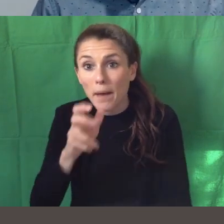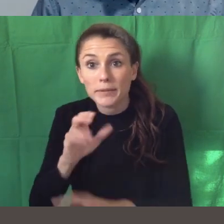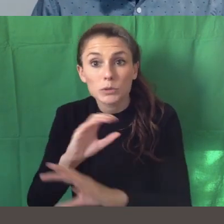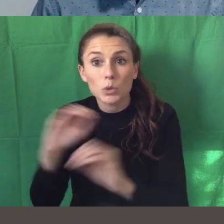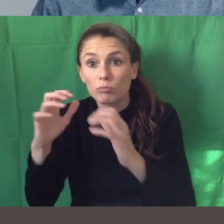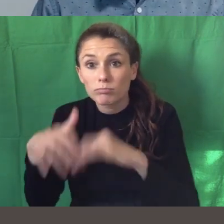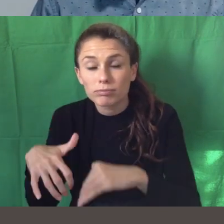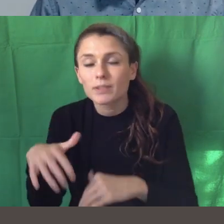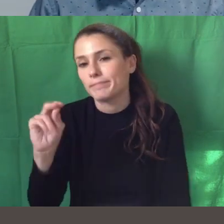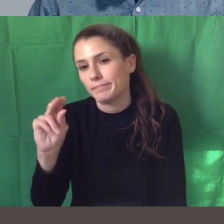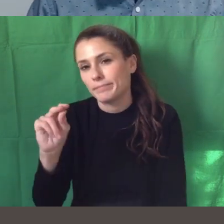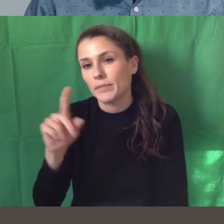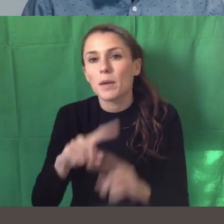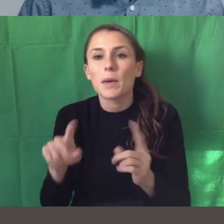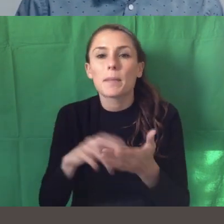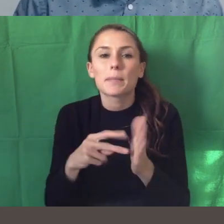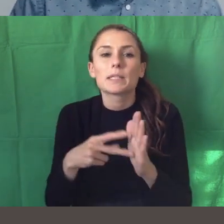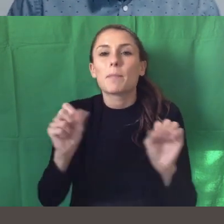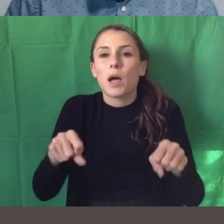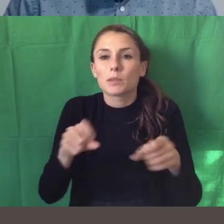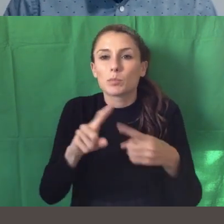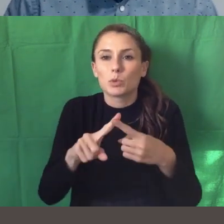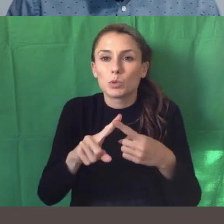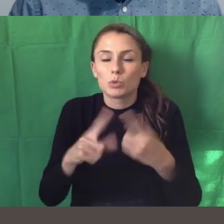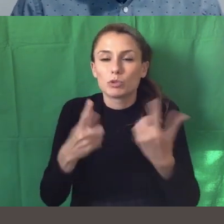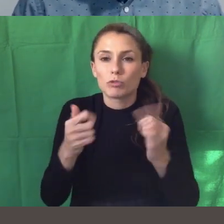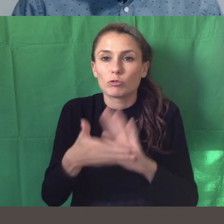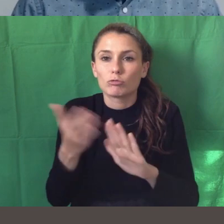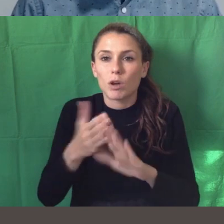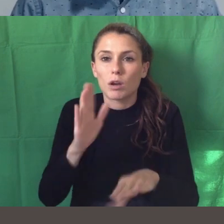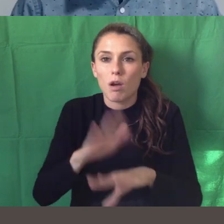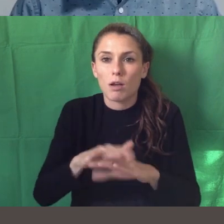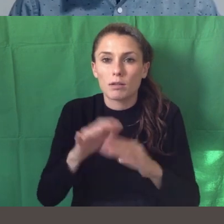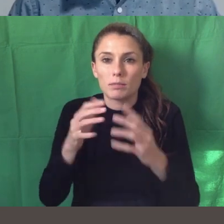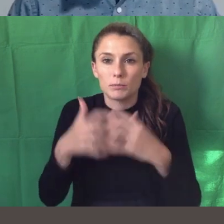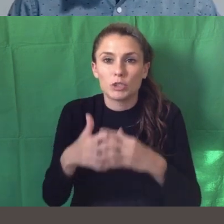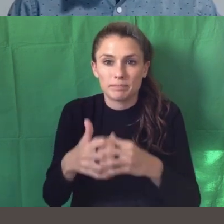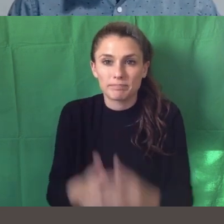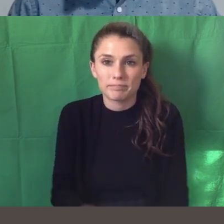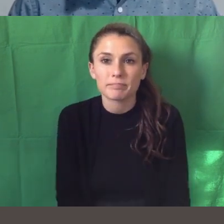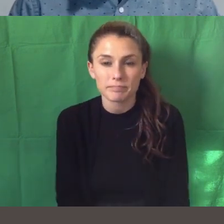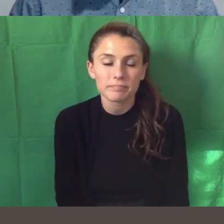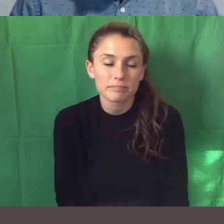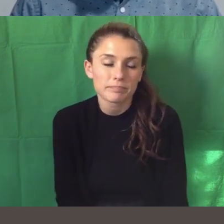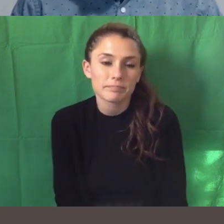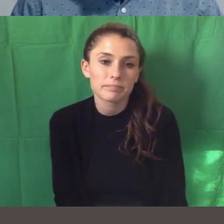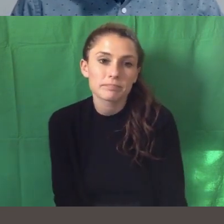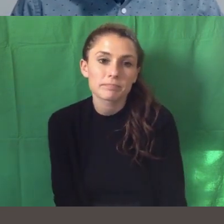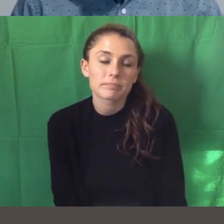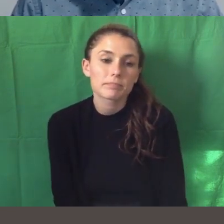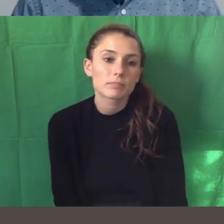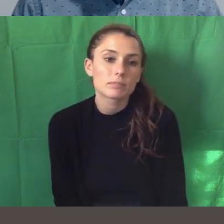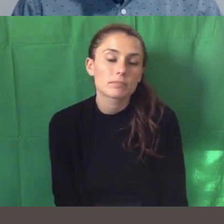It just means that it'll be possible to try and execute it on a machine.